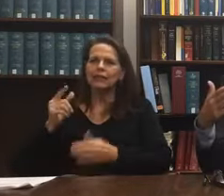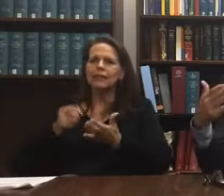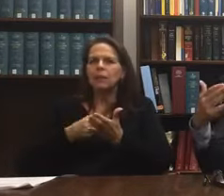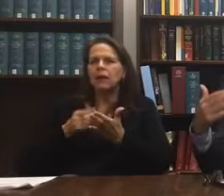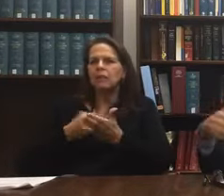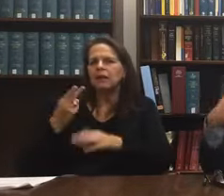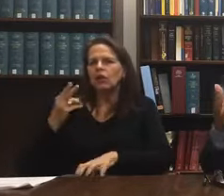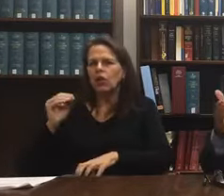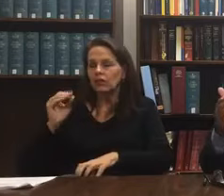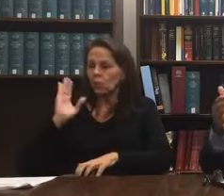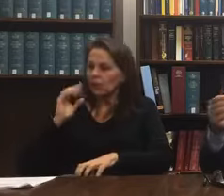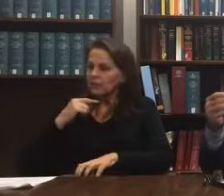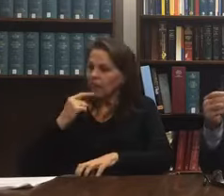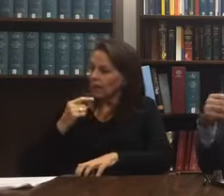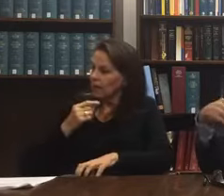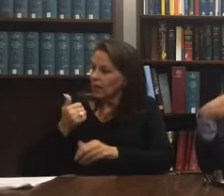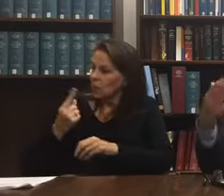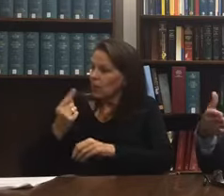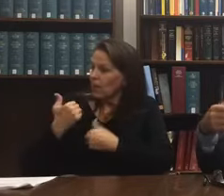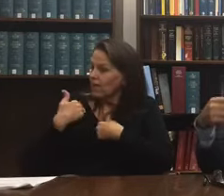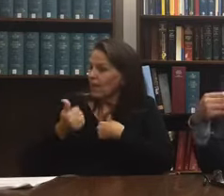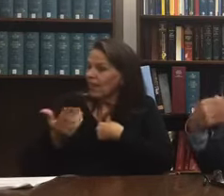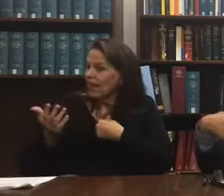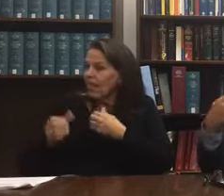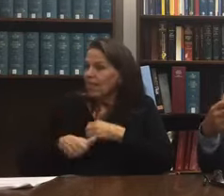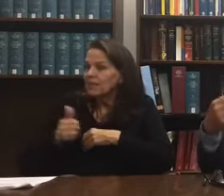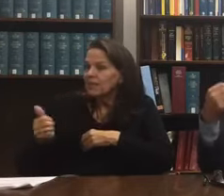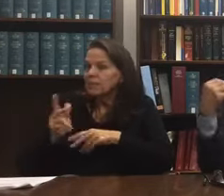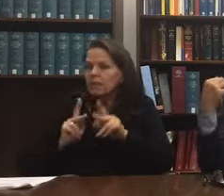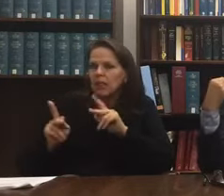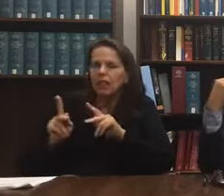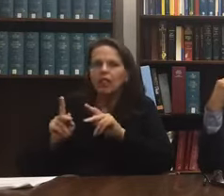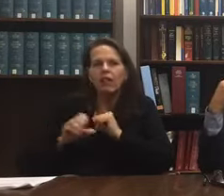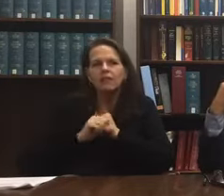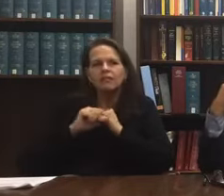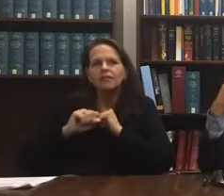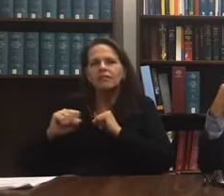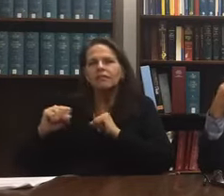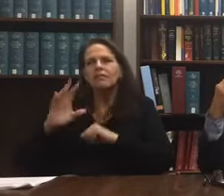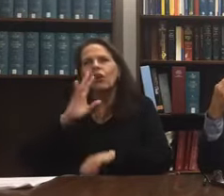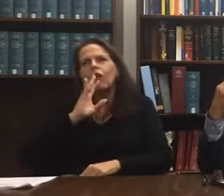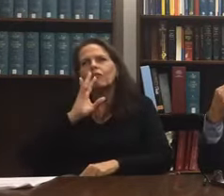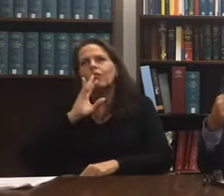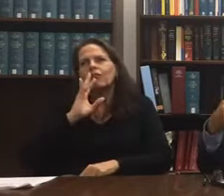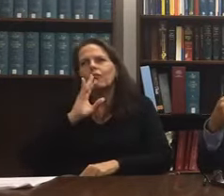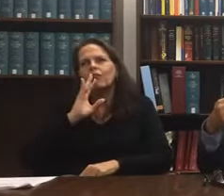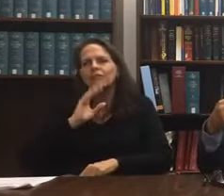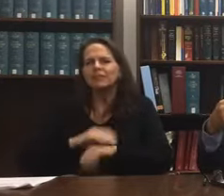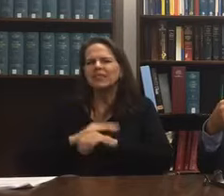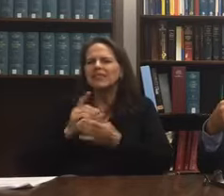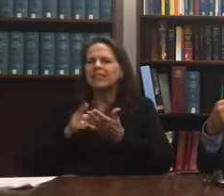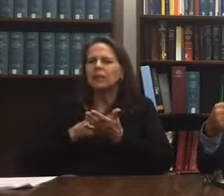saying you know does anyone have anything else doesn't even have anything else and people keep talking sometimes you have to know when to quit when